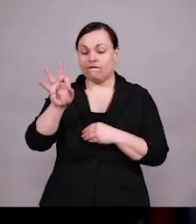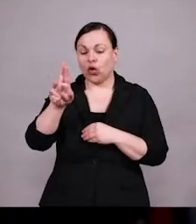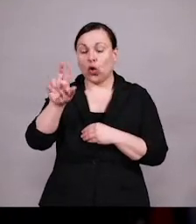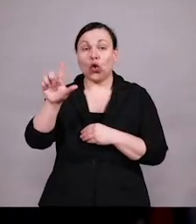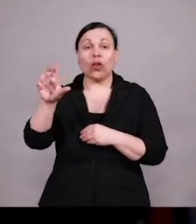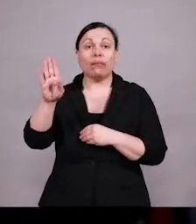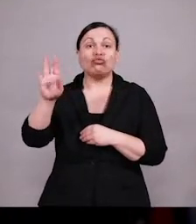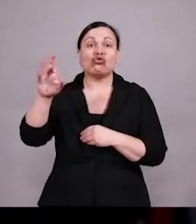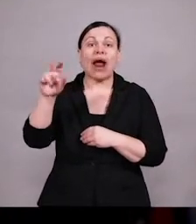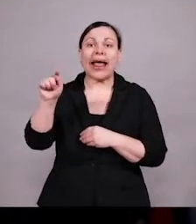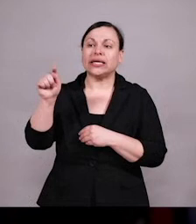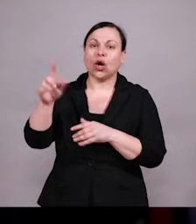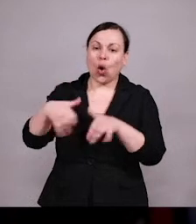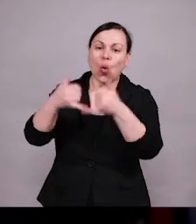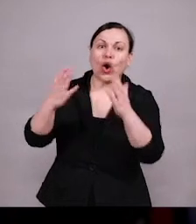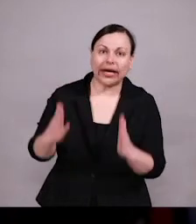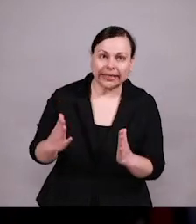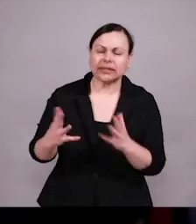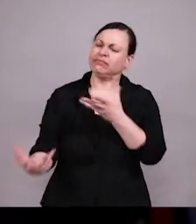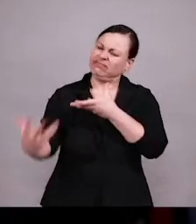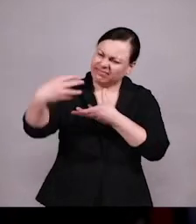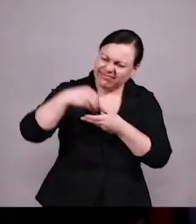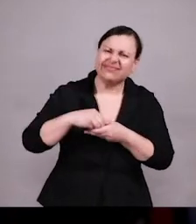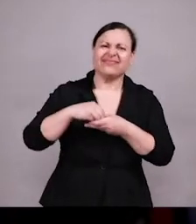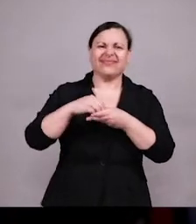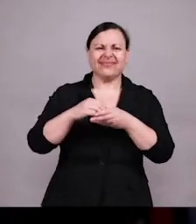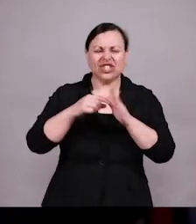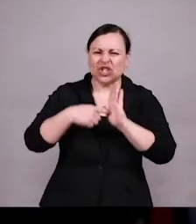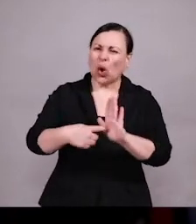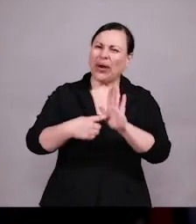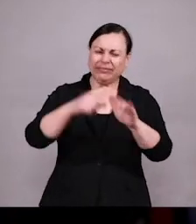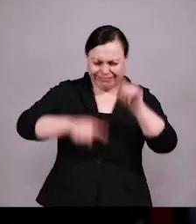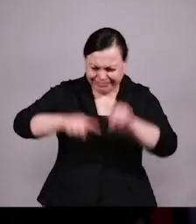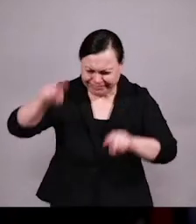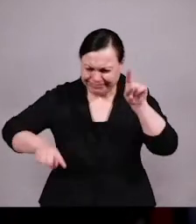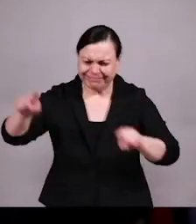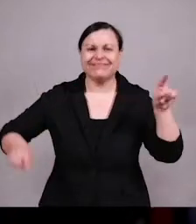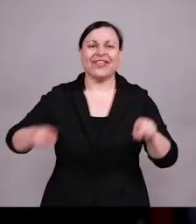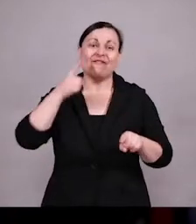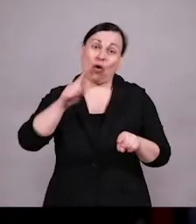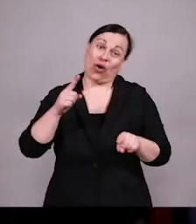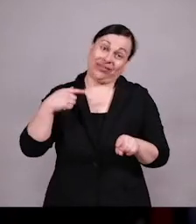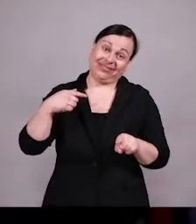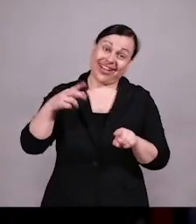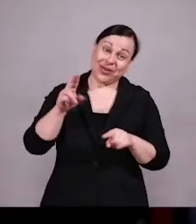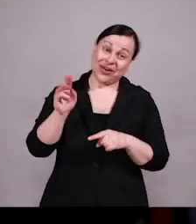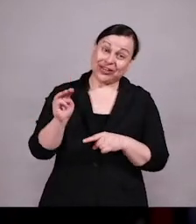reflecting the expansive reach and engagement we have in our world as the University for New Mexico.